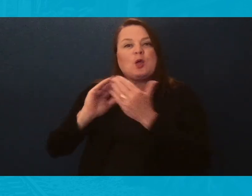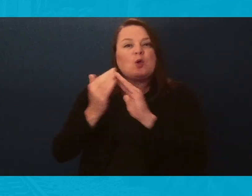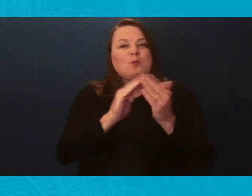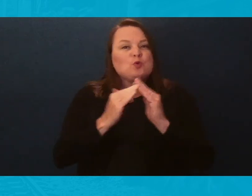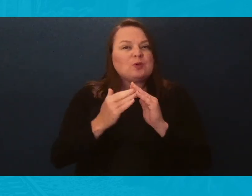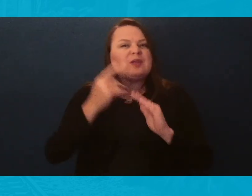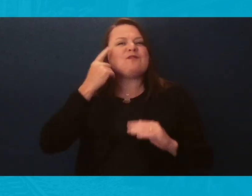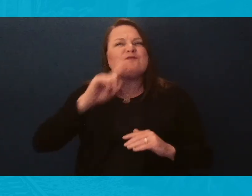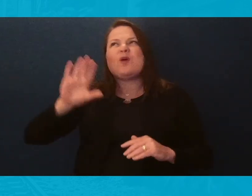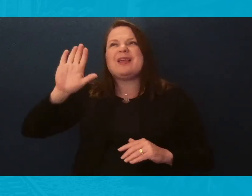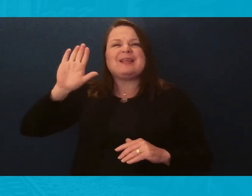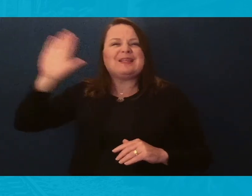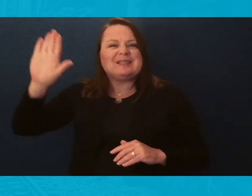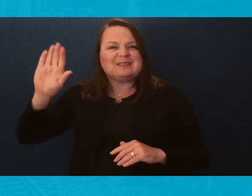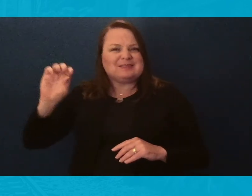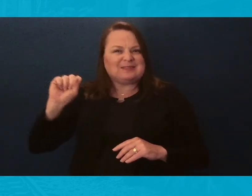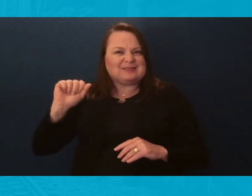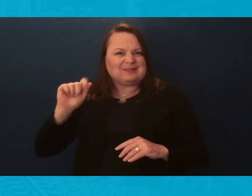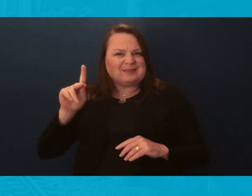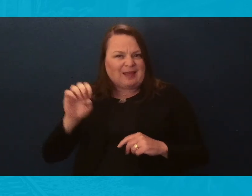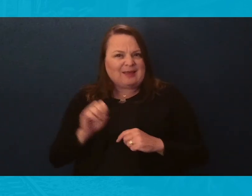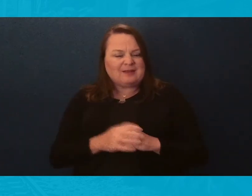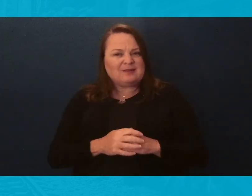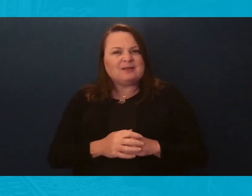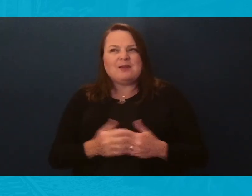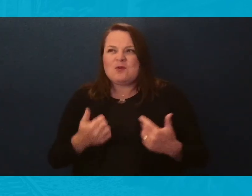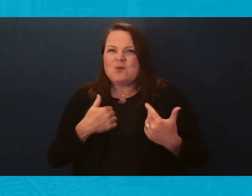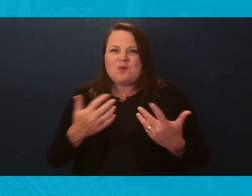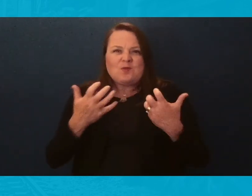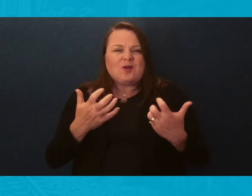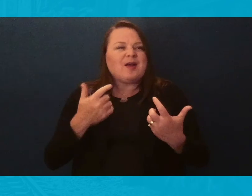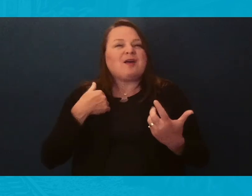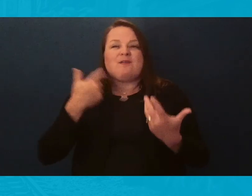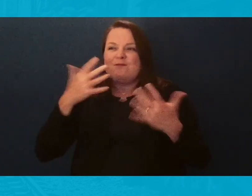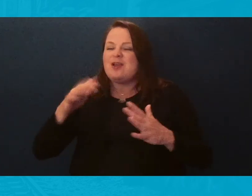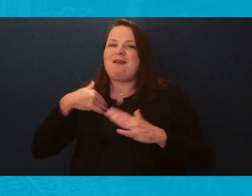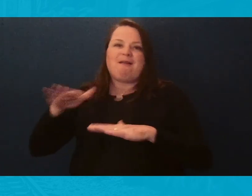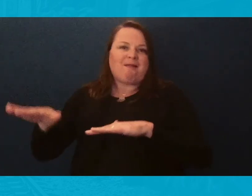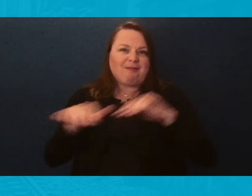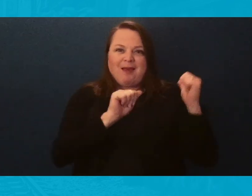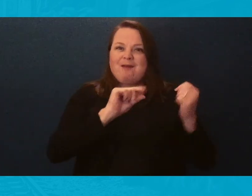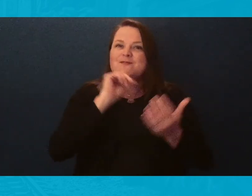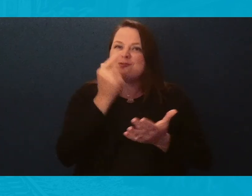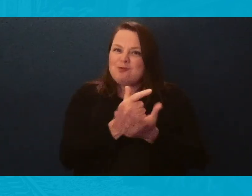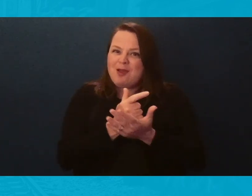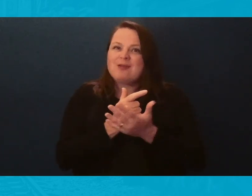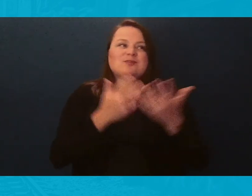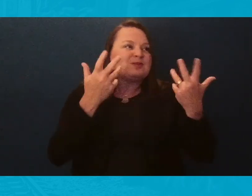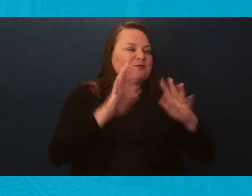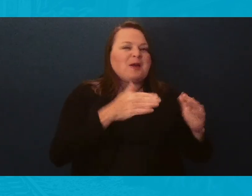and to seek to benefit community for Christ's sake, I think, what a greater honor than to come back